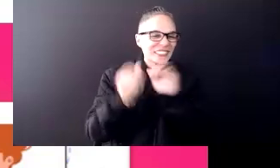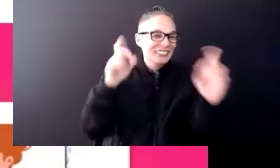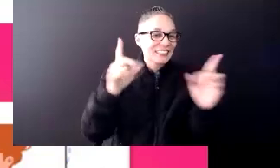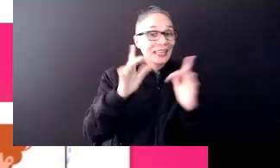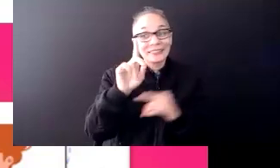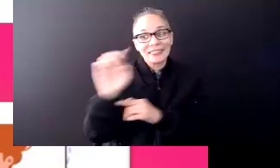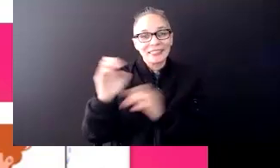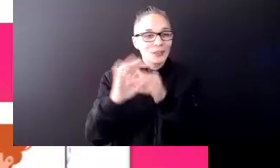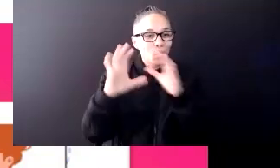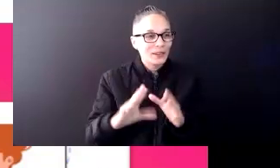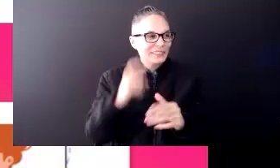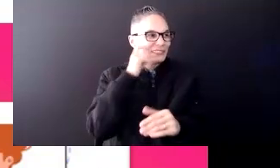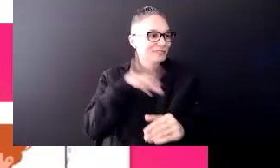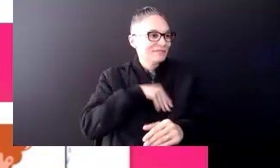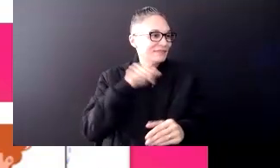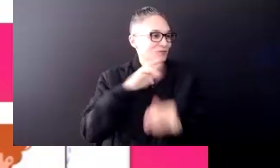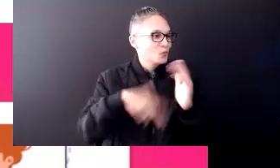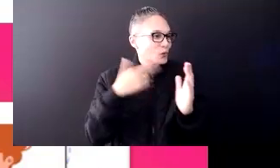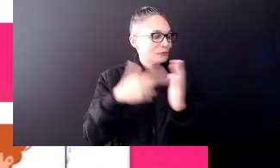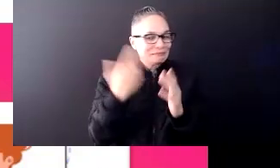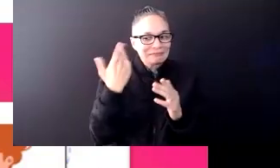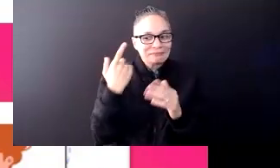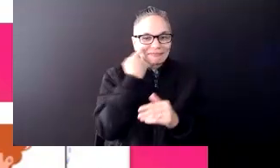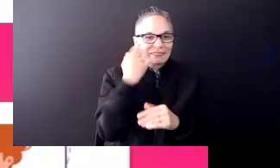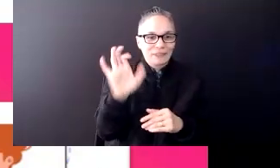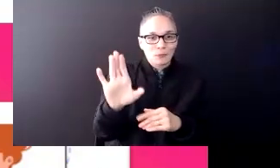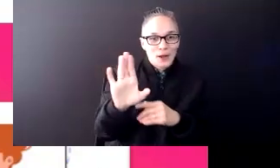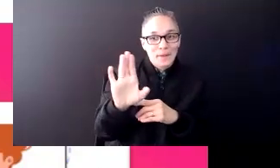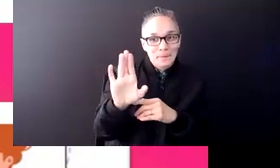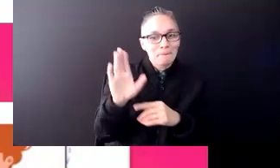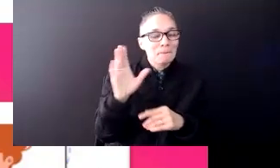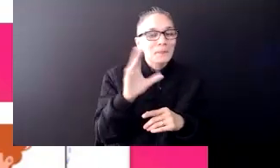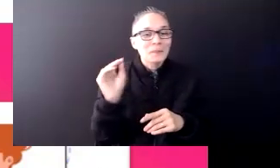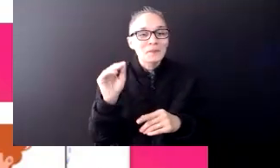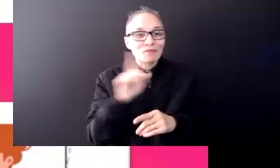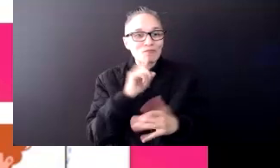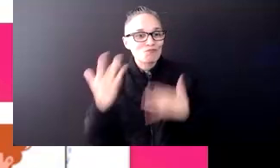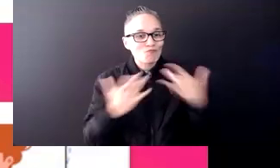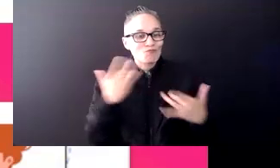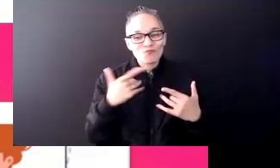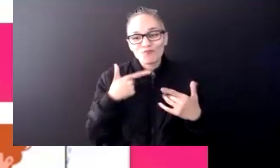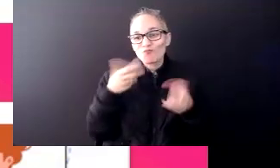Just stepped into this role at the beginning of February, and I'm really excited to have this conversation with you.